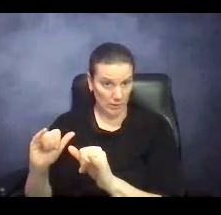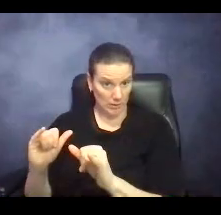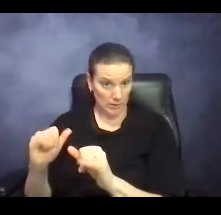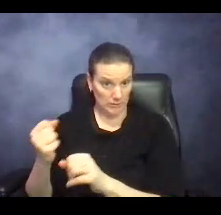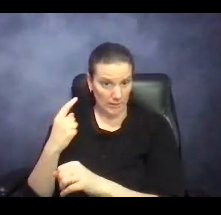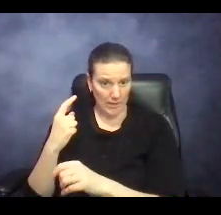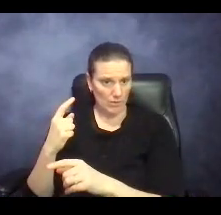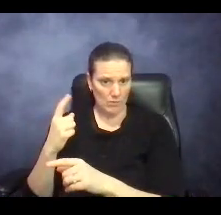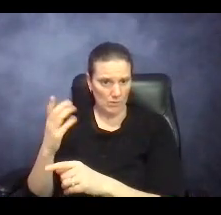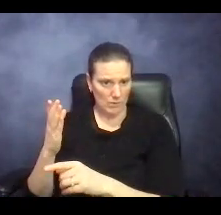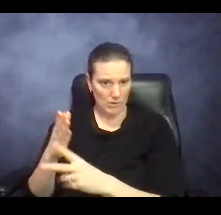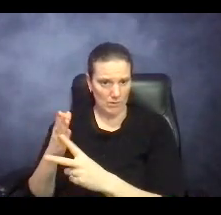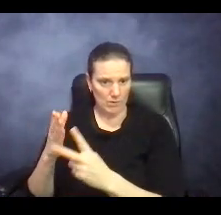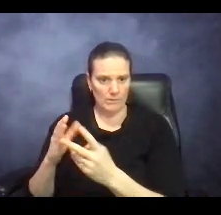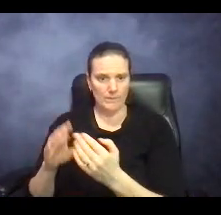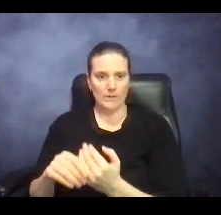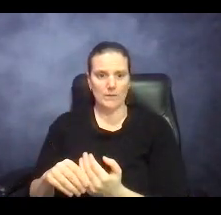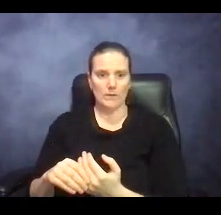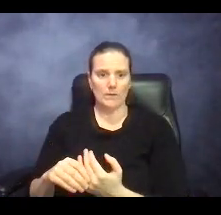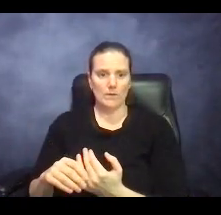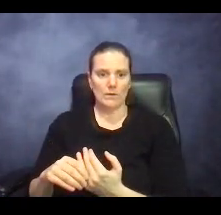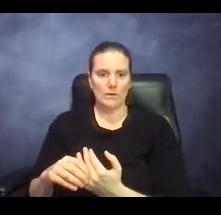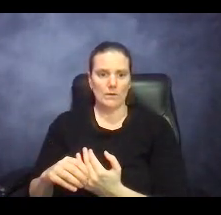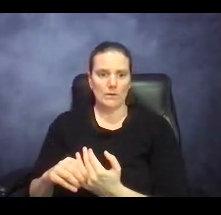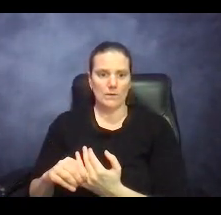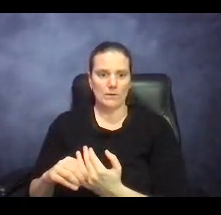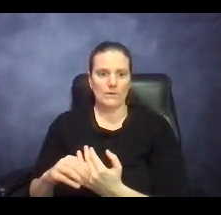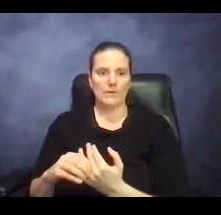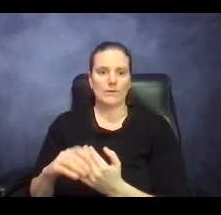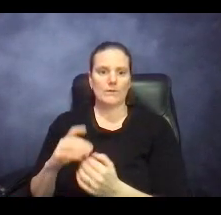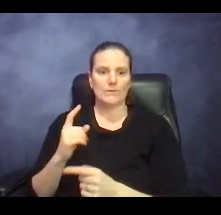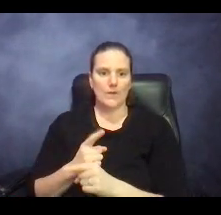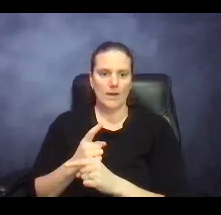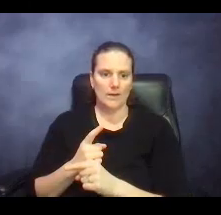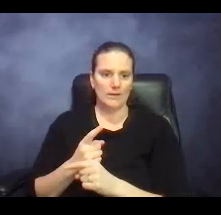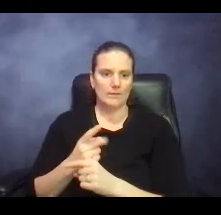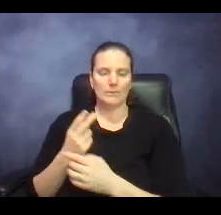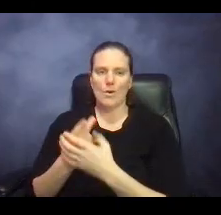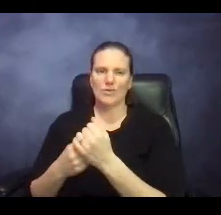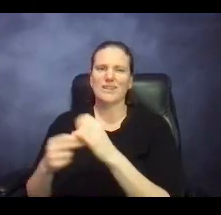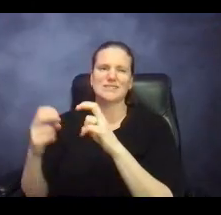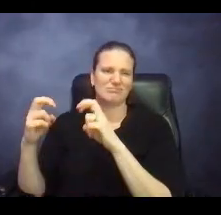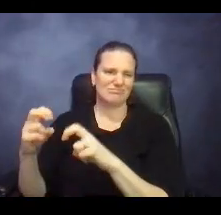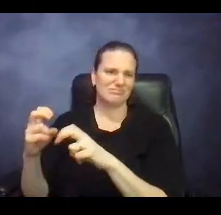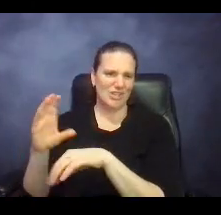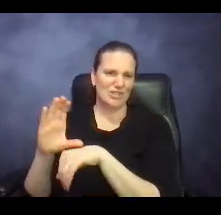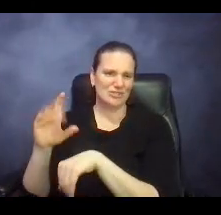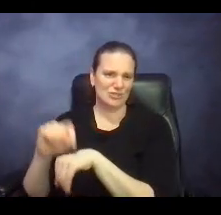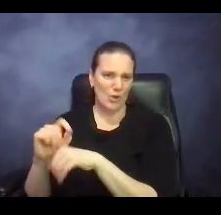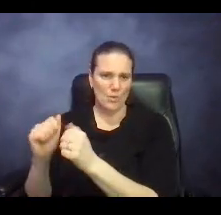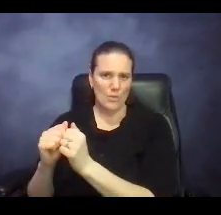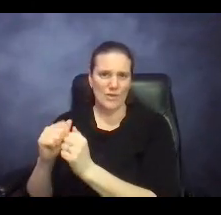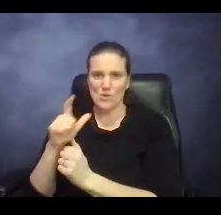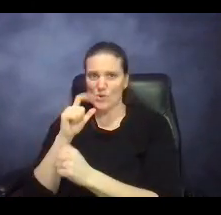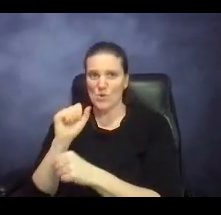Yeah, so these things, both of these things, again, you have to consult with whoever you're working with. I'm, I'm not making any recommendations for,